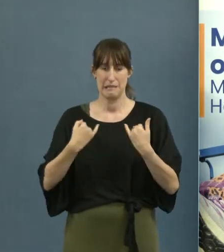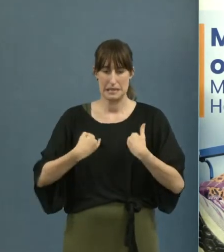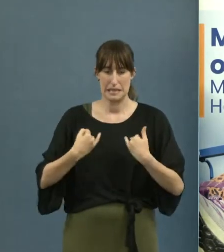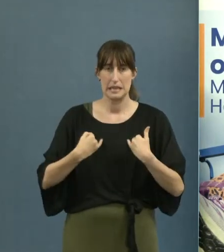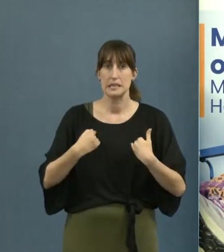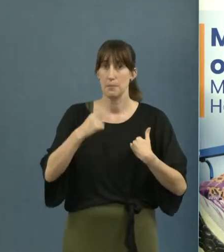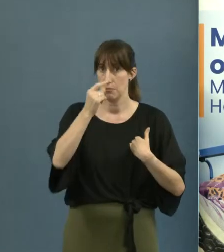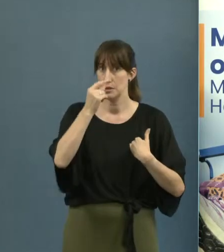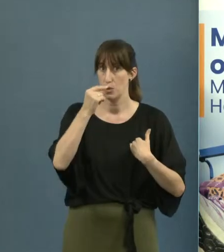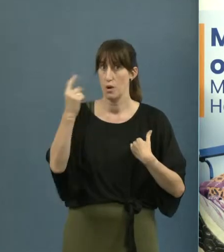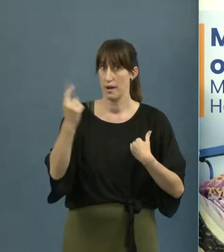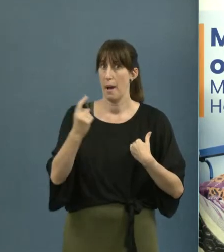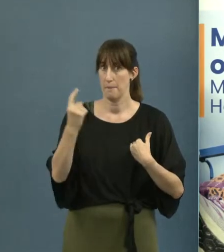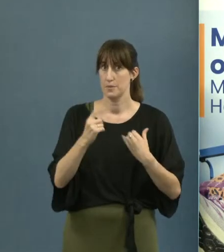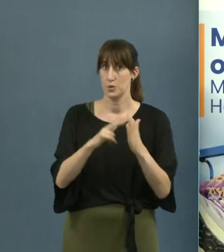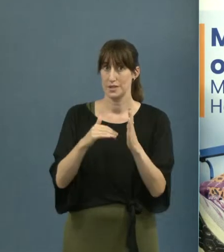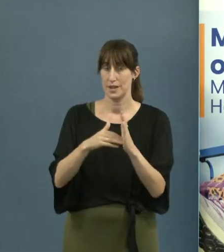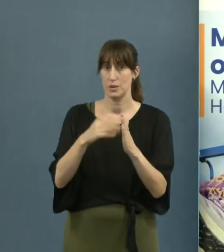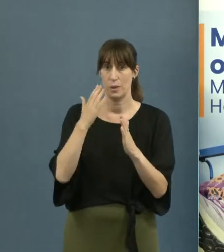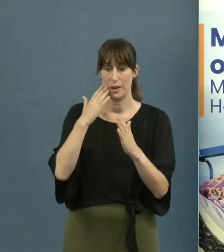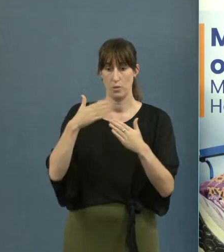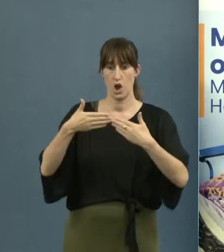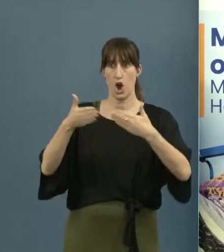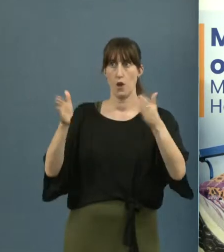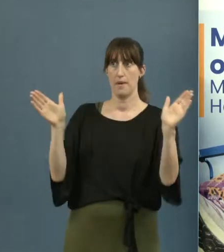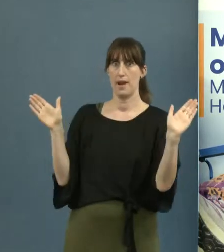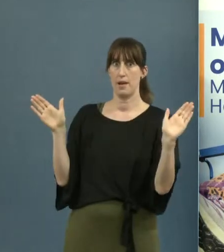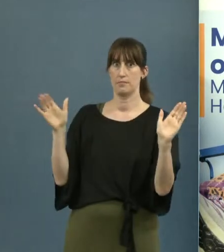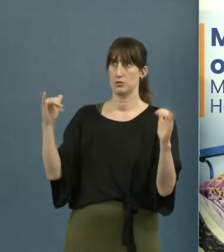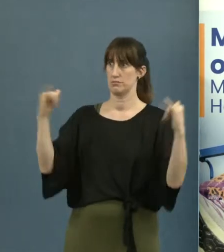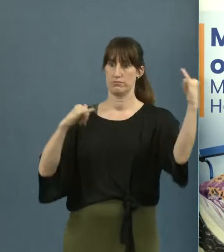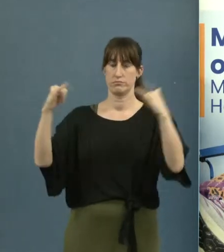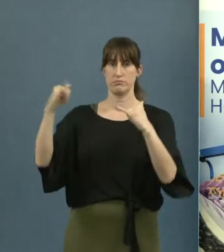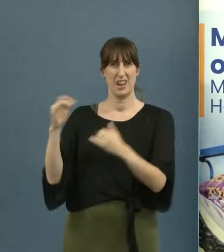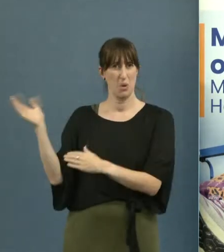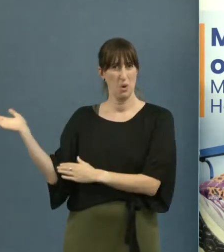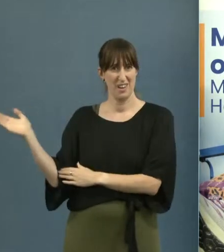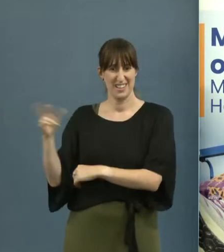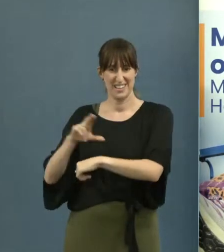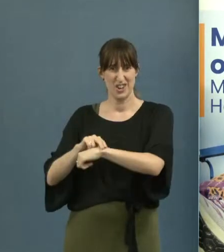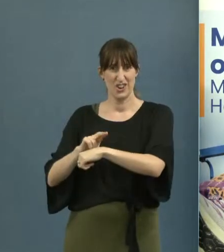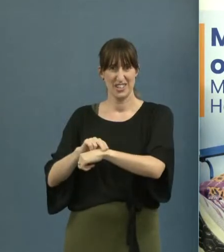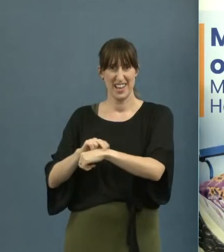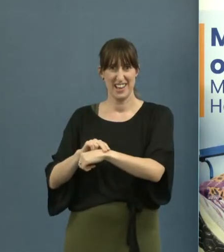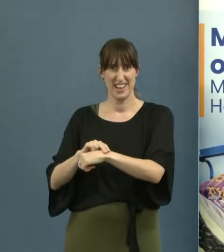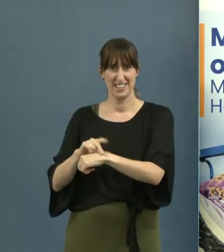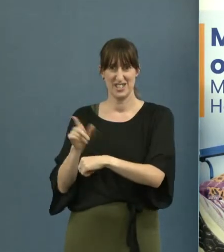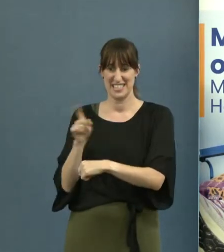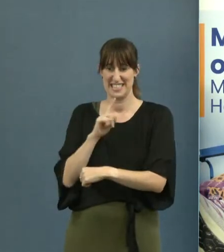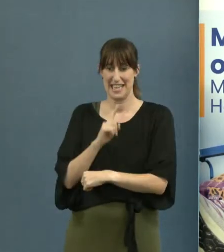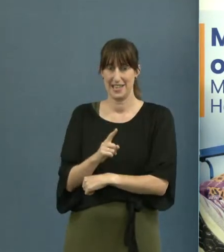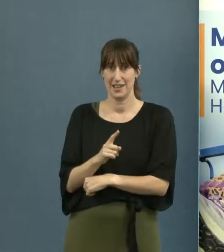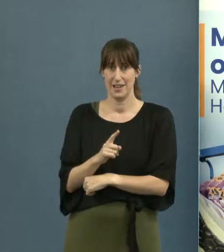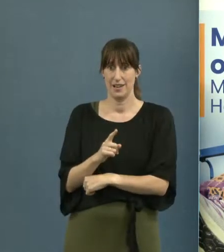borders open - how concerned are you about that and as just following that point from Dr